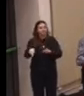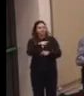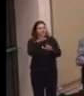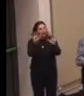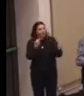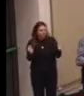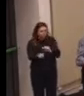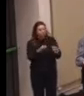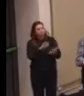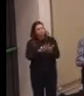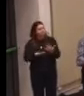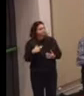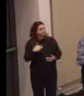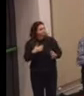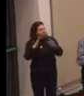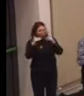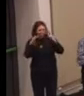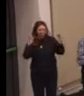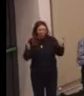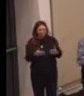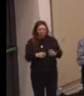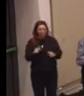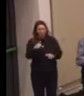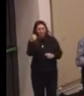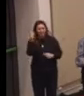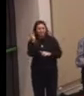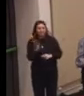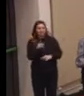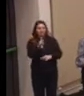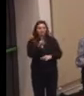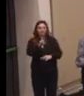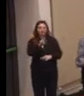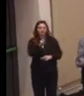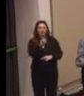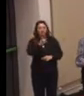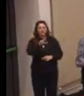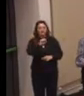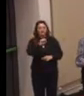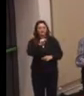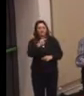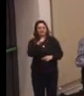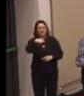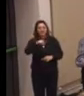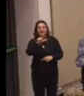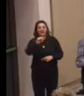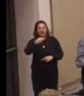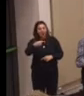to introduce our first speaker, Kirstin Lange, who works with UNICEF. Her full bio is in